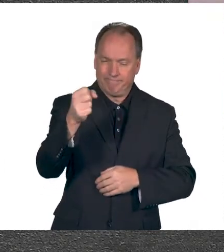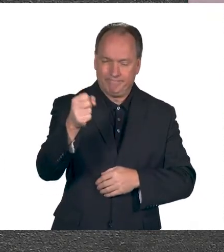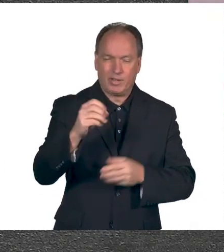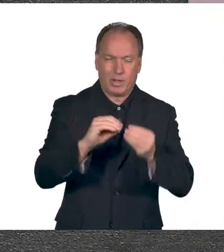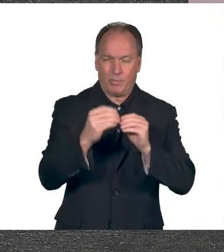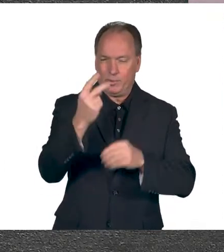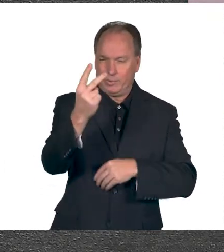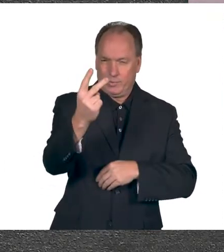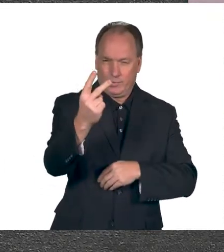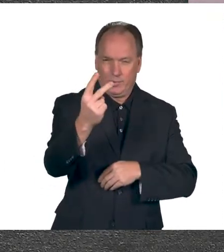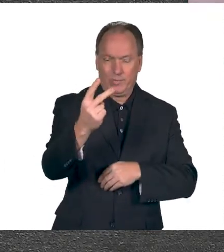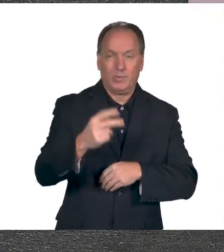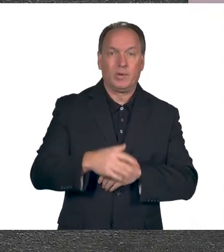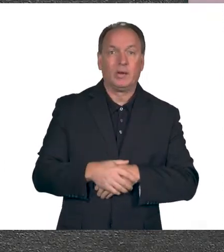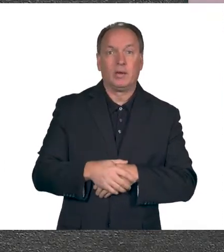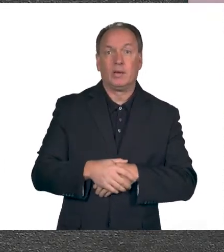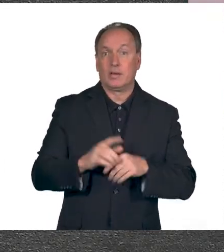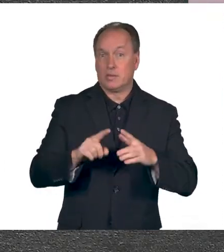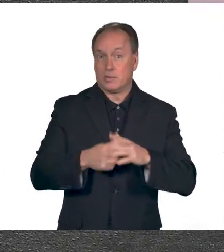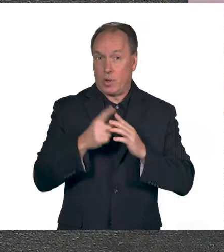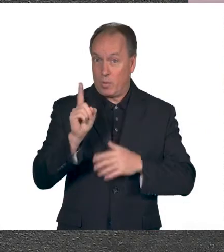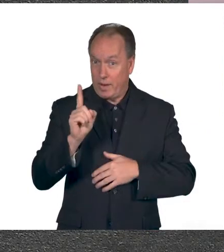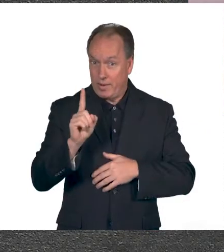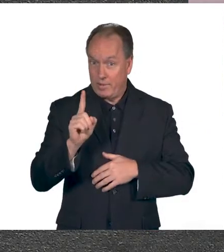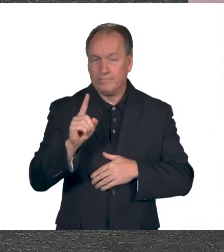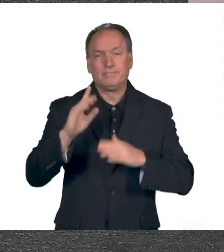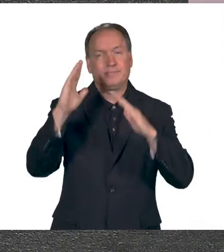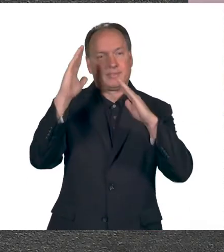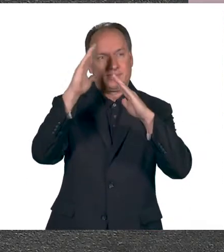Yes number two. And we have to start at the top here we're going